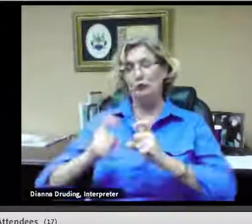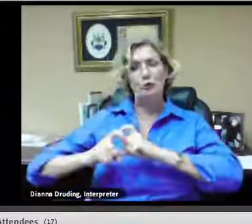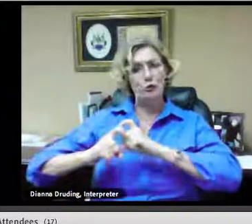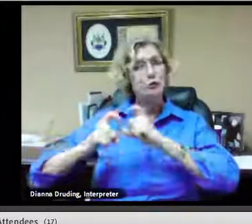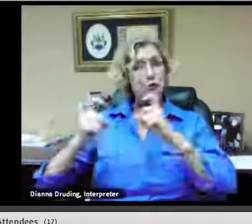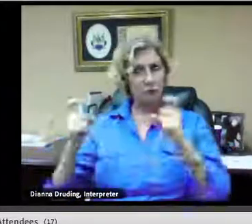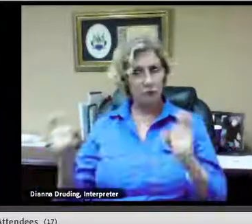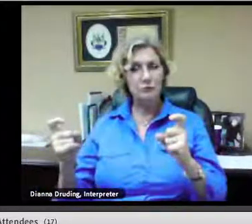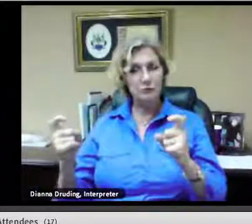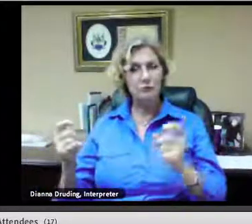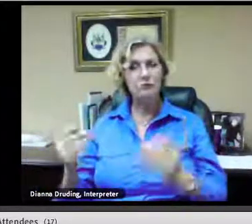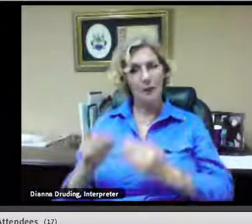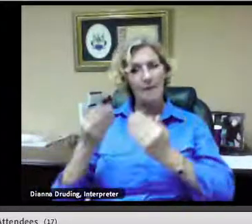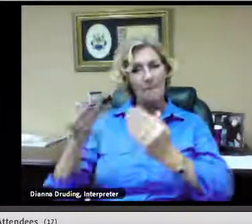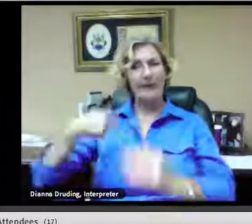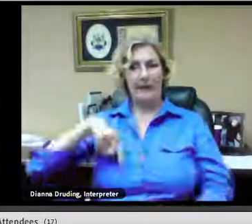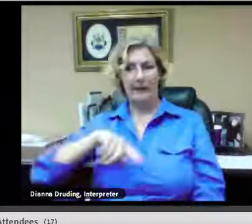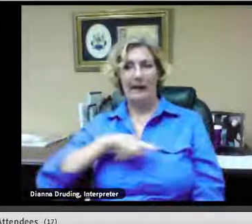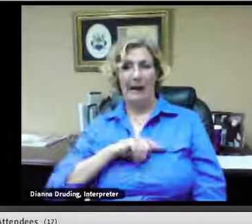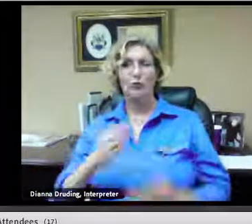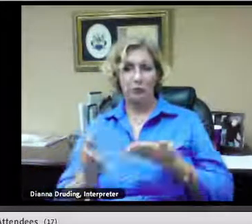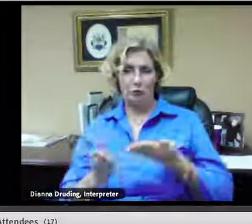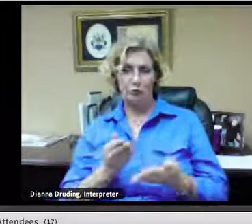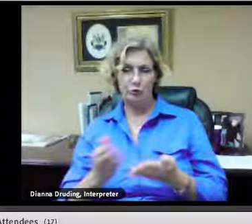and more accessible by fighting this.